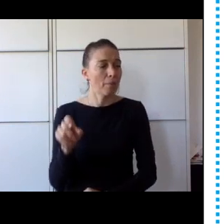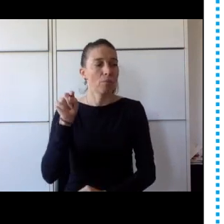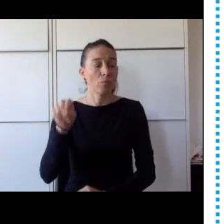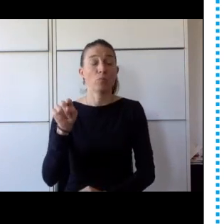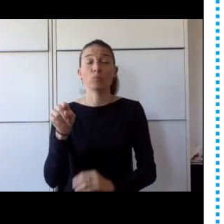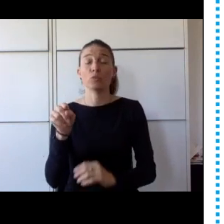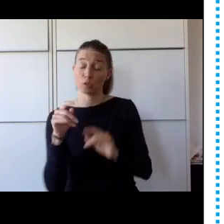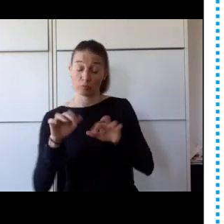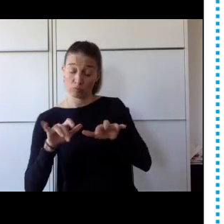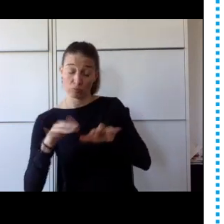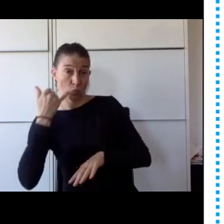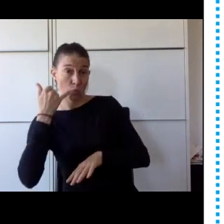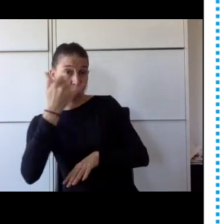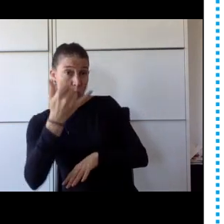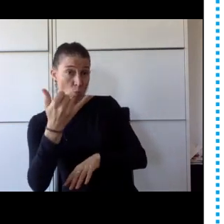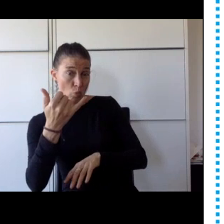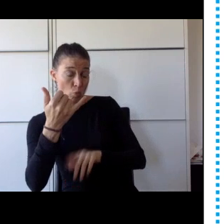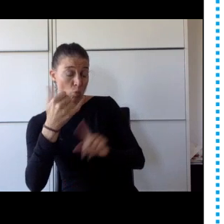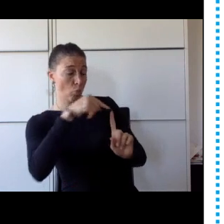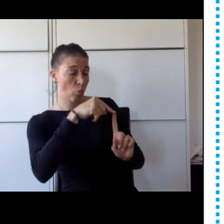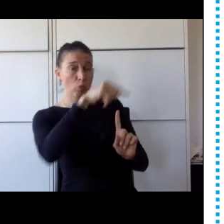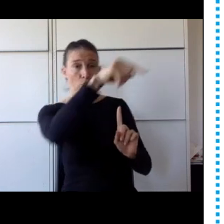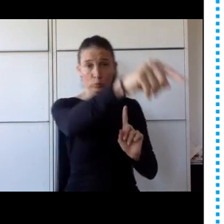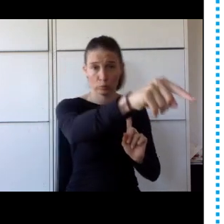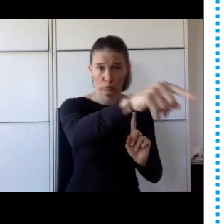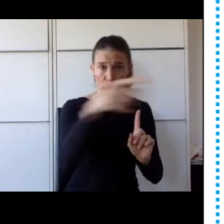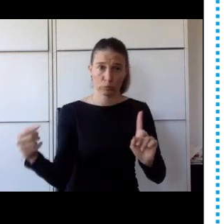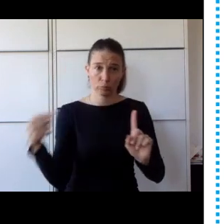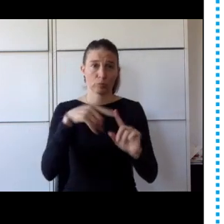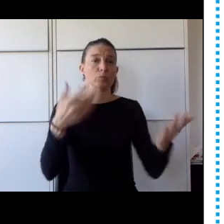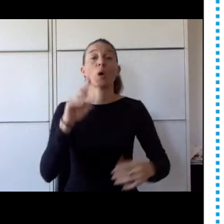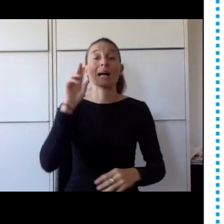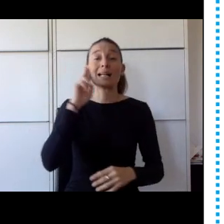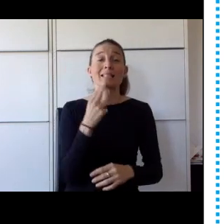So, for example, think of a deaf person who wants to call